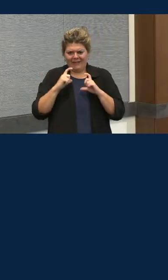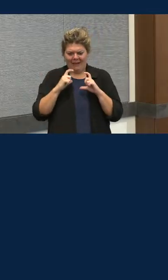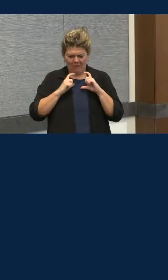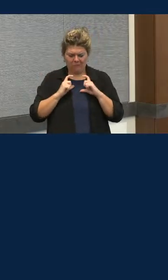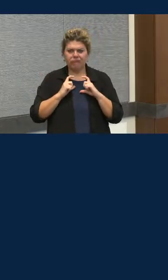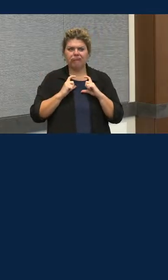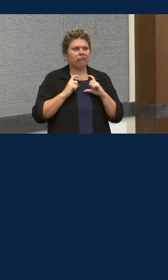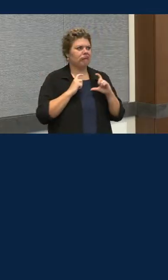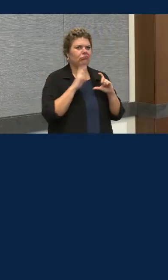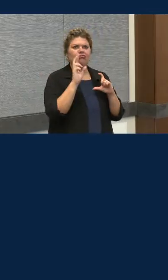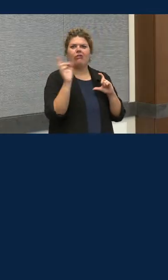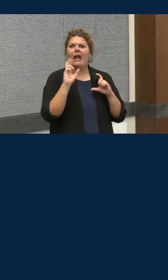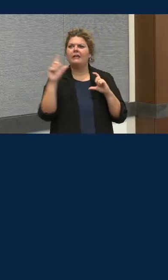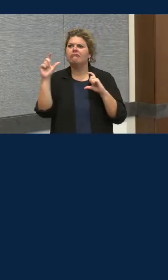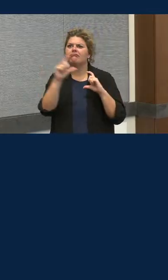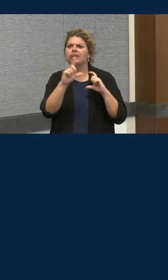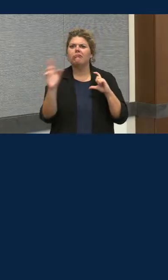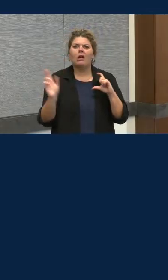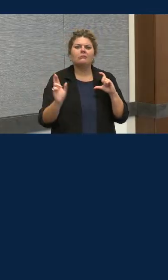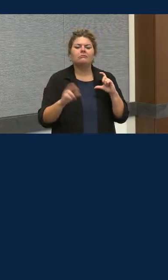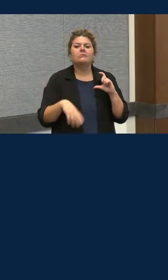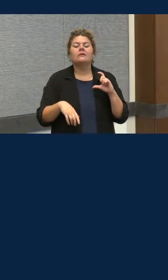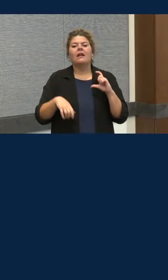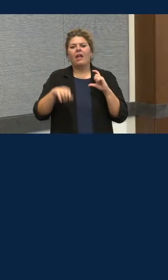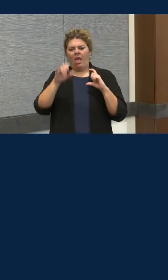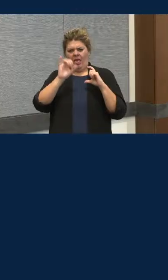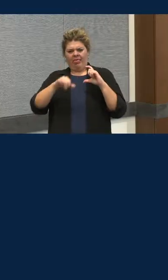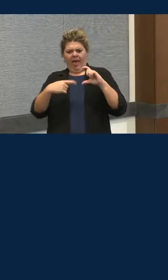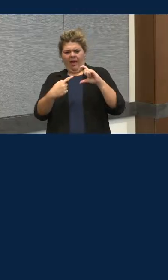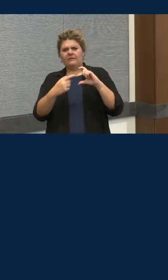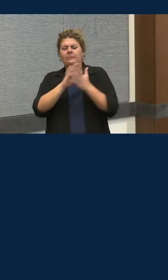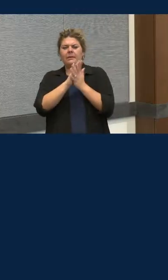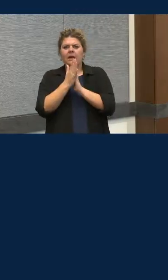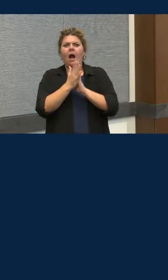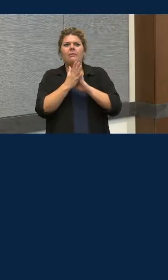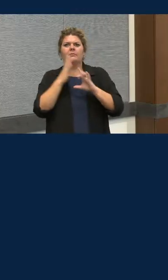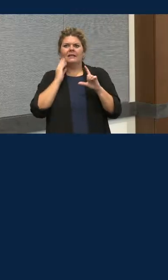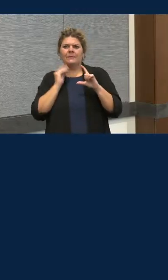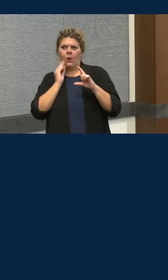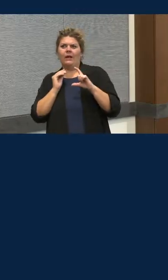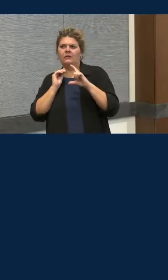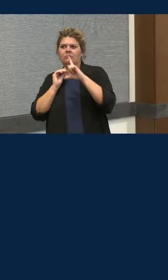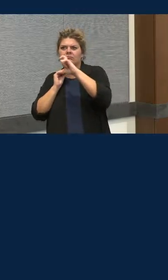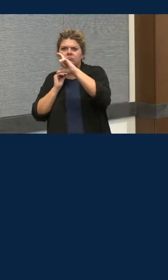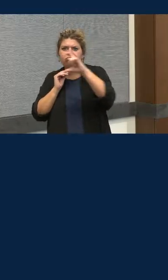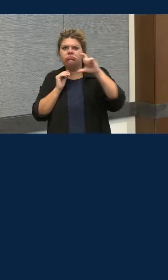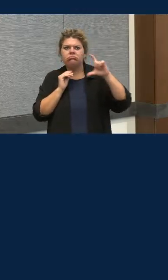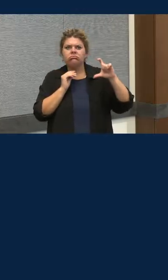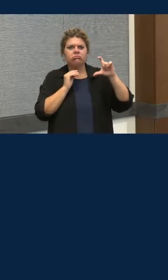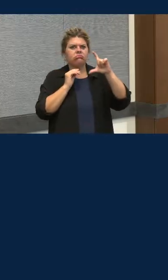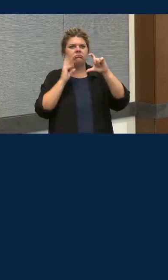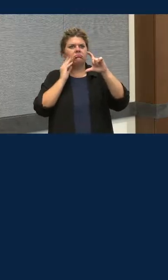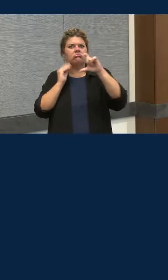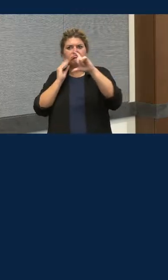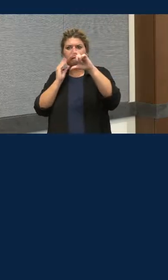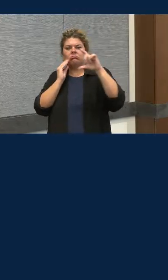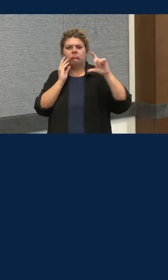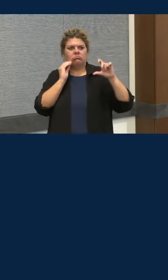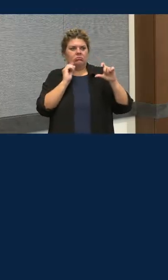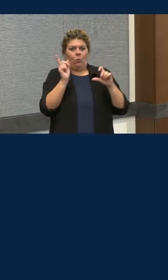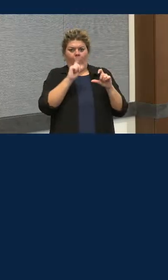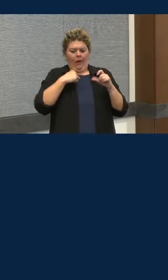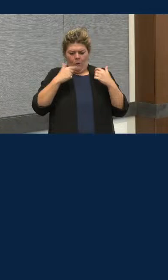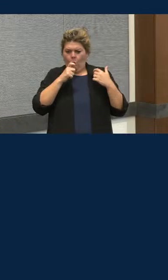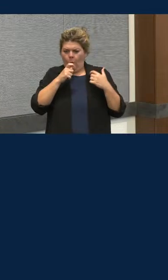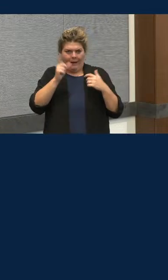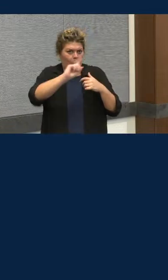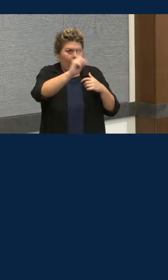it does become a way of